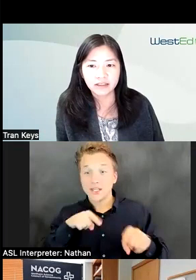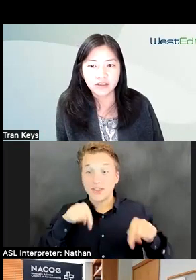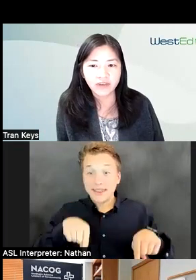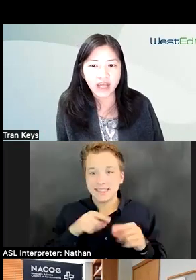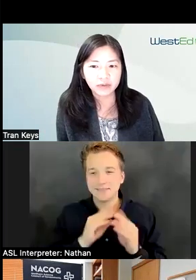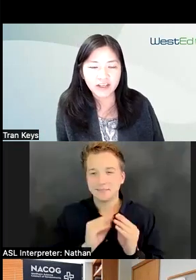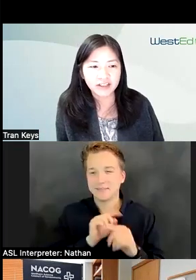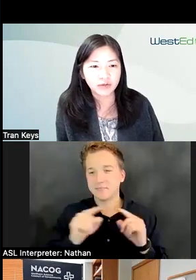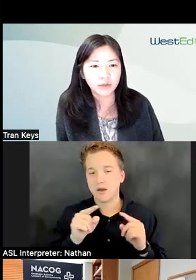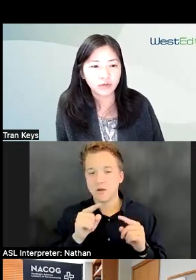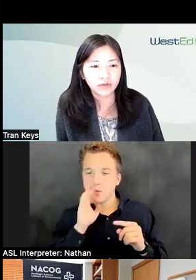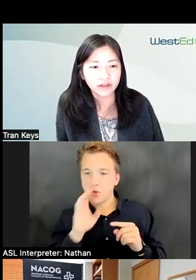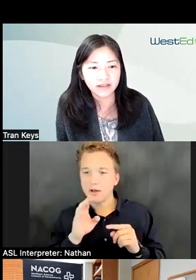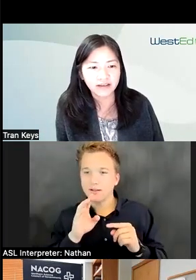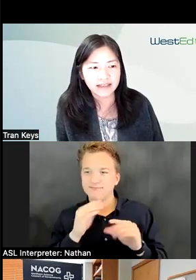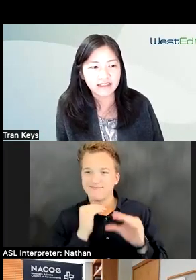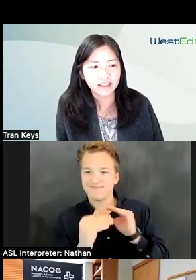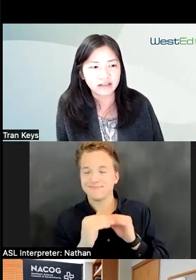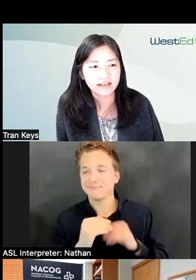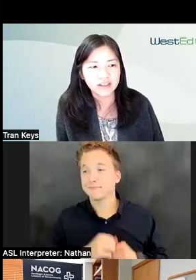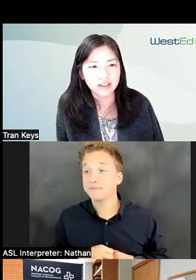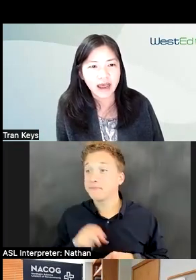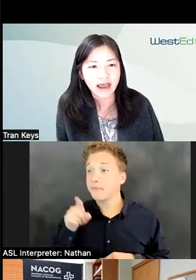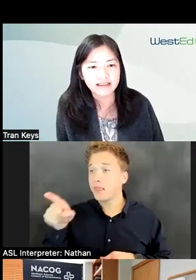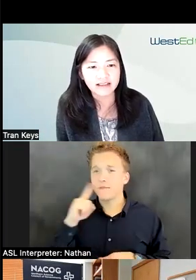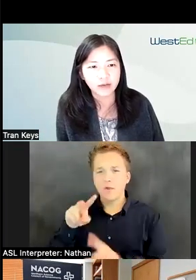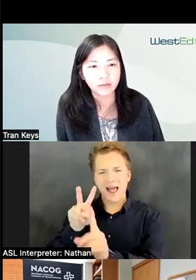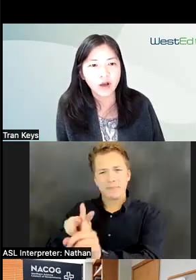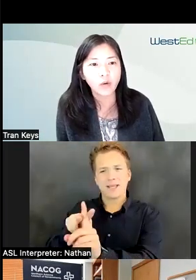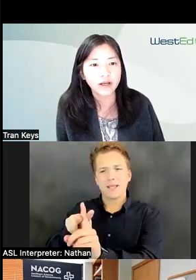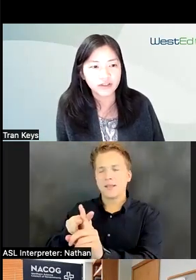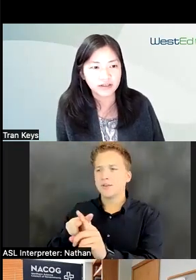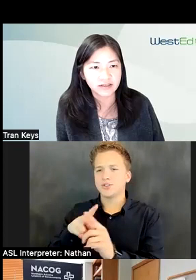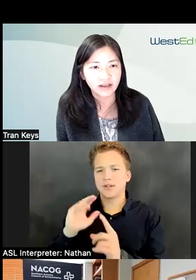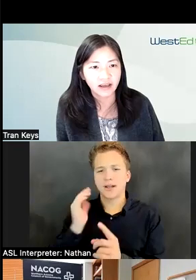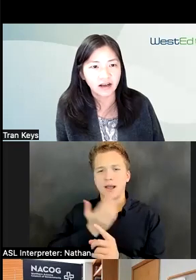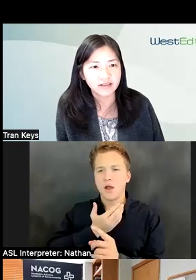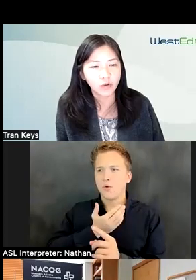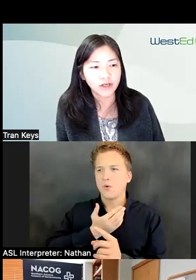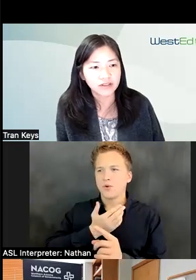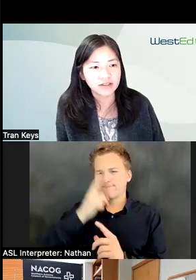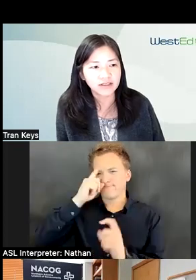In terms of application, really the idea here is to ask some questions—some questions